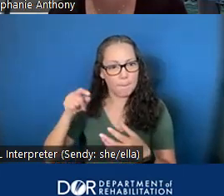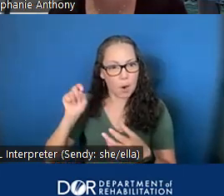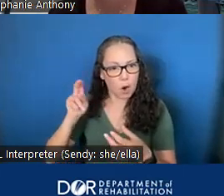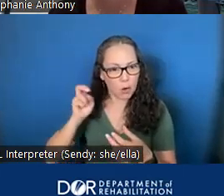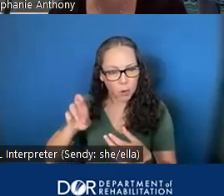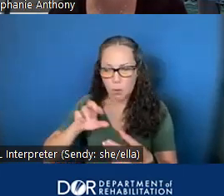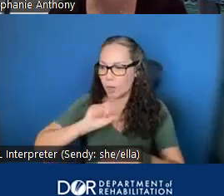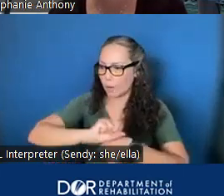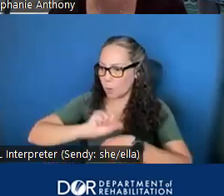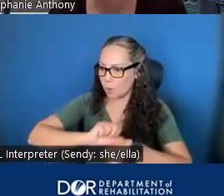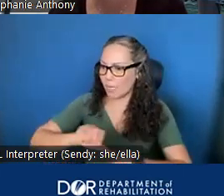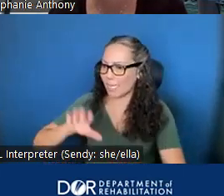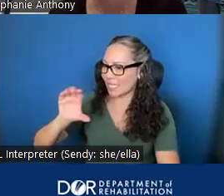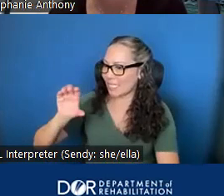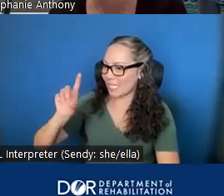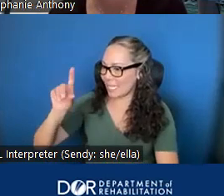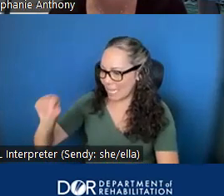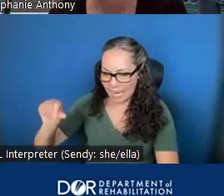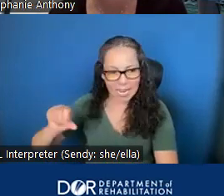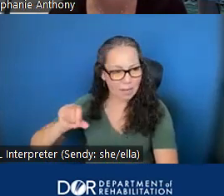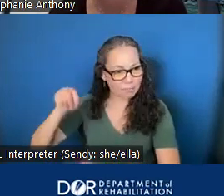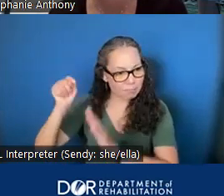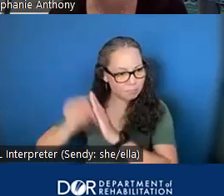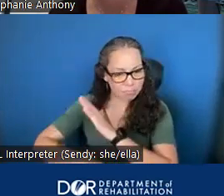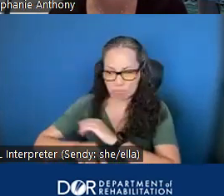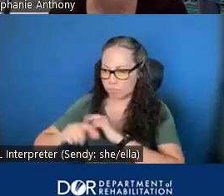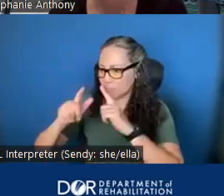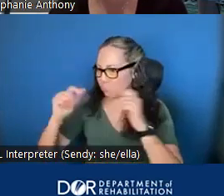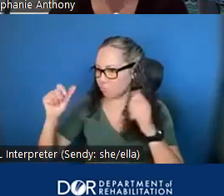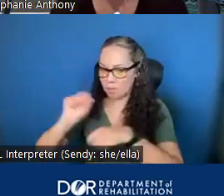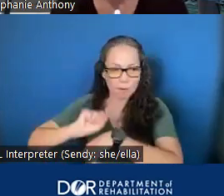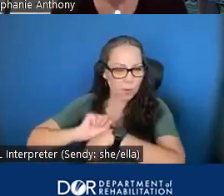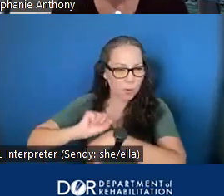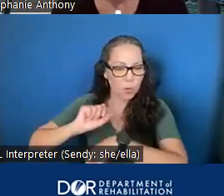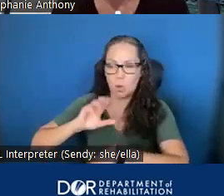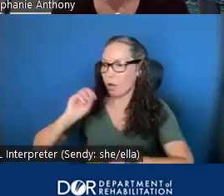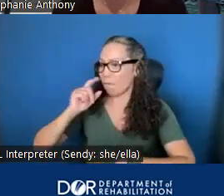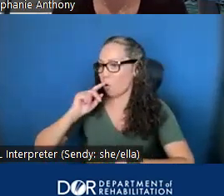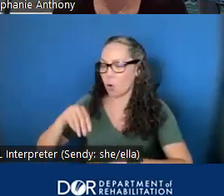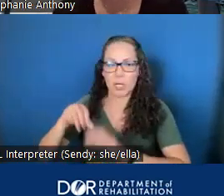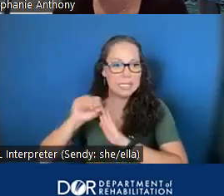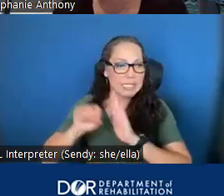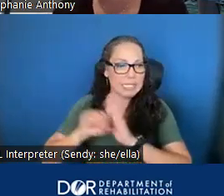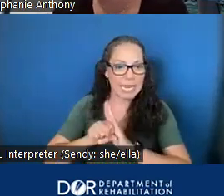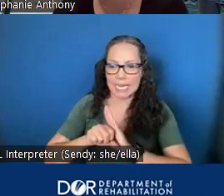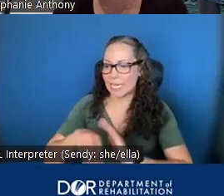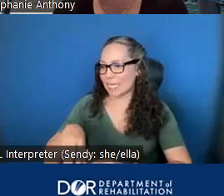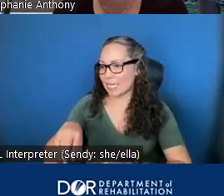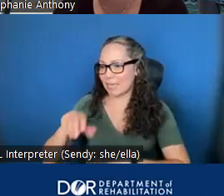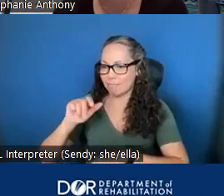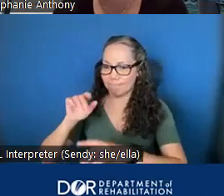with CDA um on various aspects whether it is State designation reporting funding uh